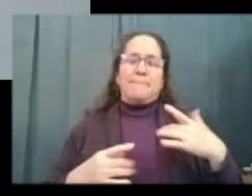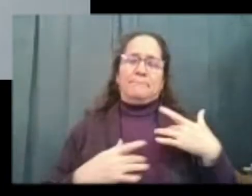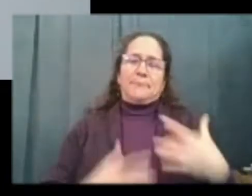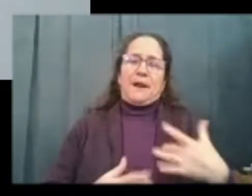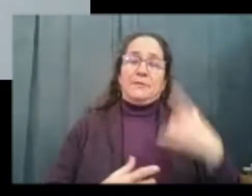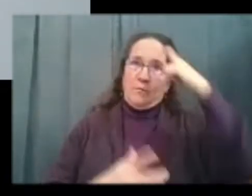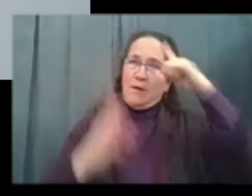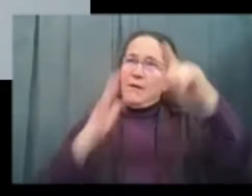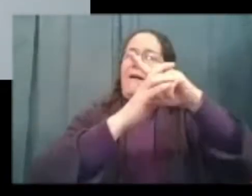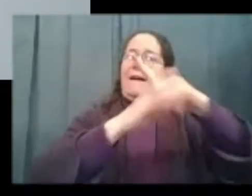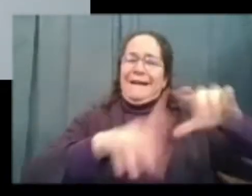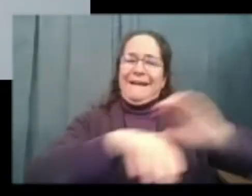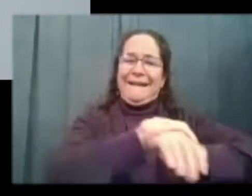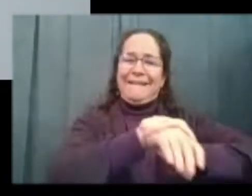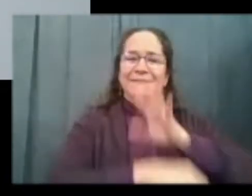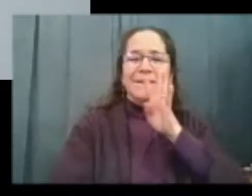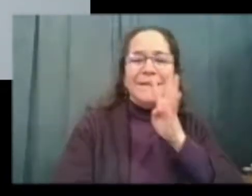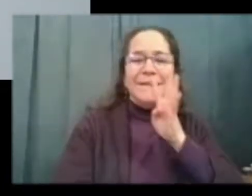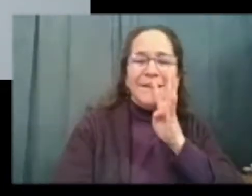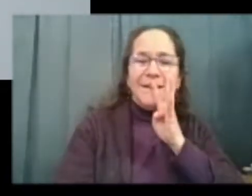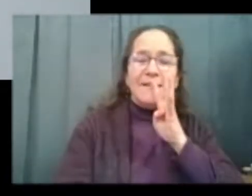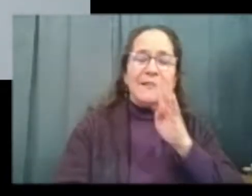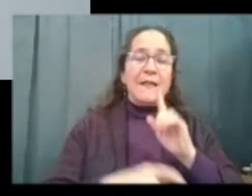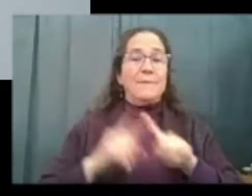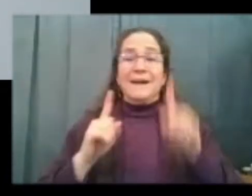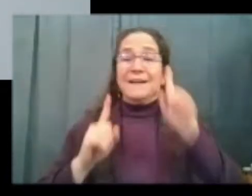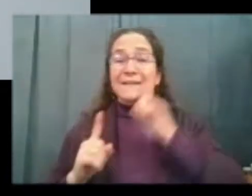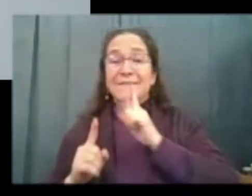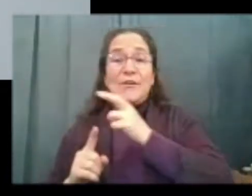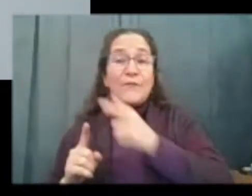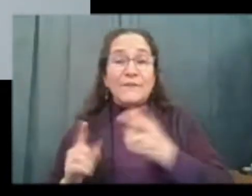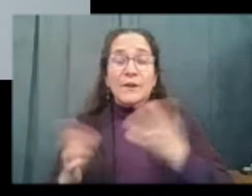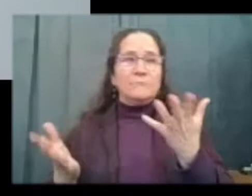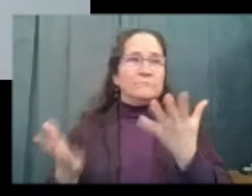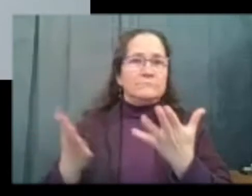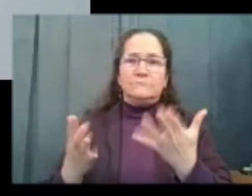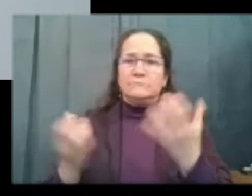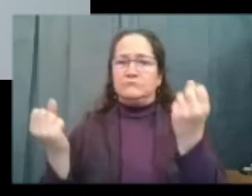before a deaf and hard of hearing student. They can use American Sign Language or other science systems.